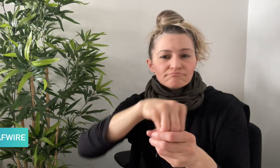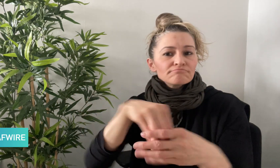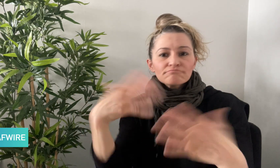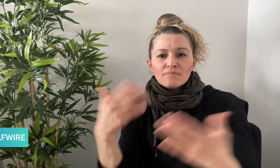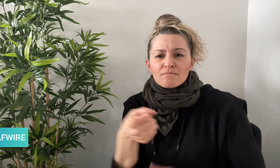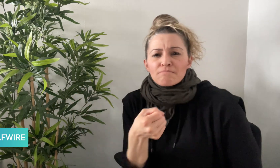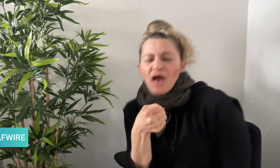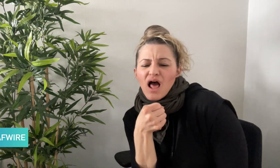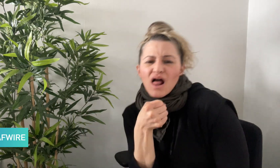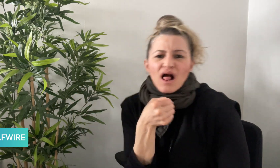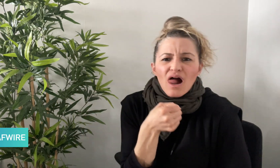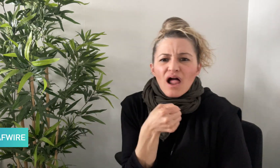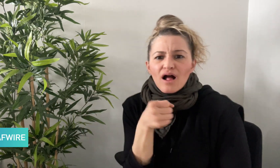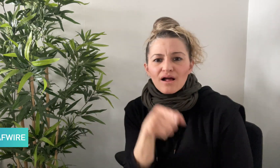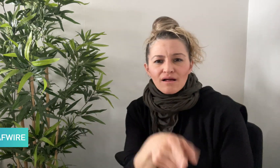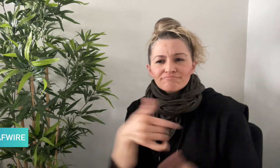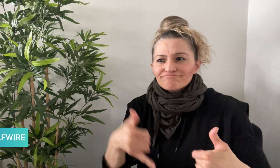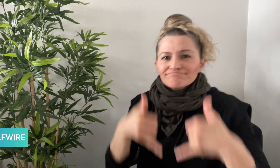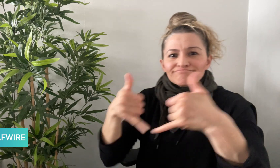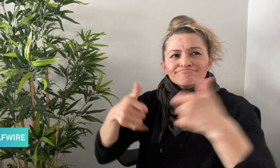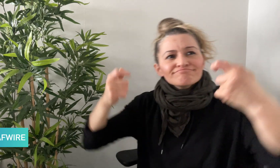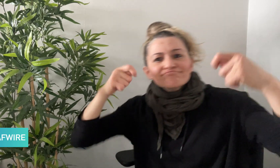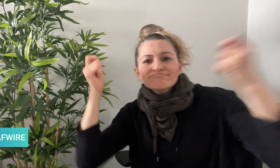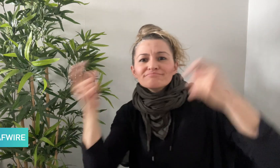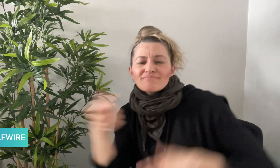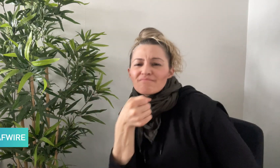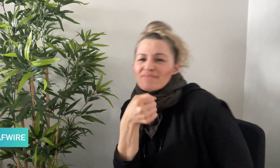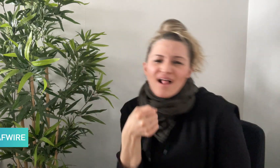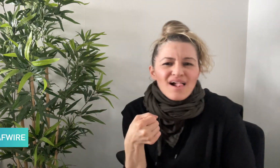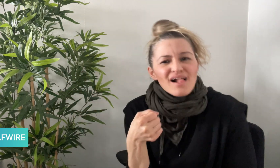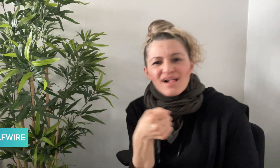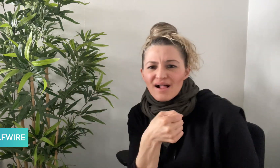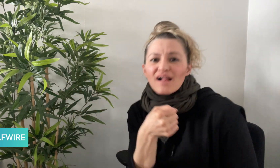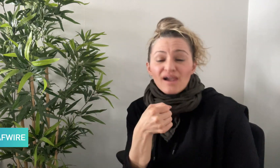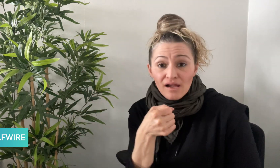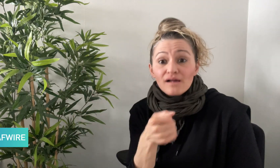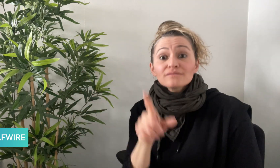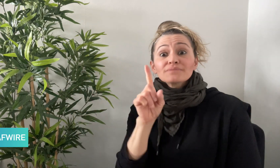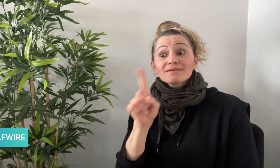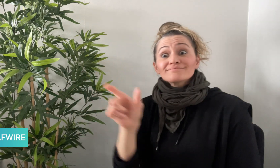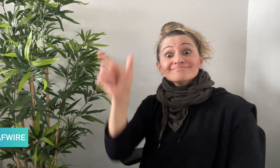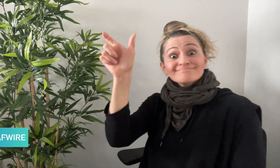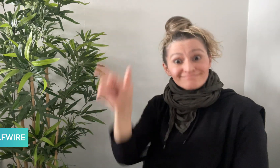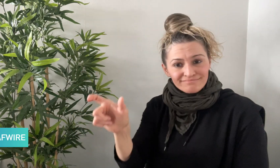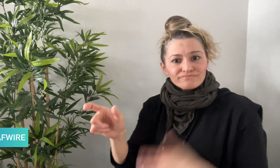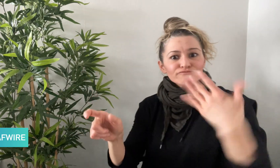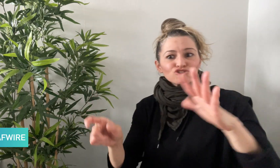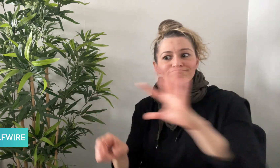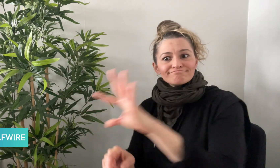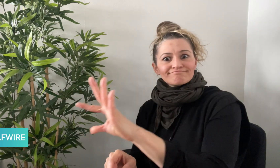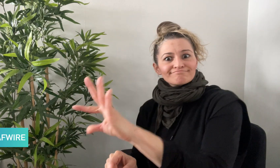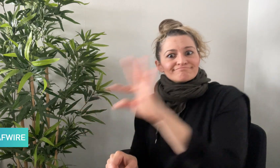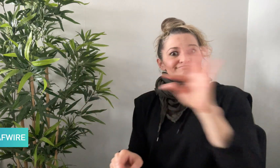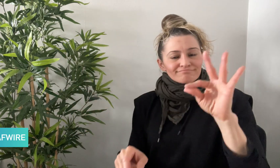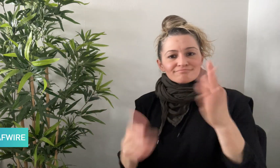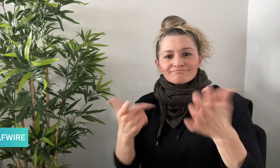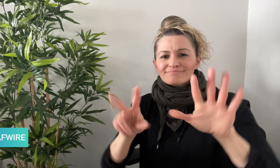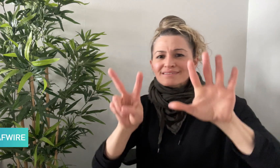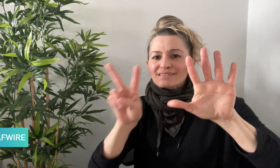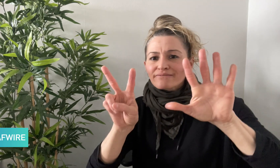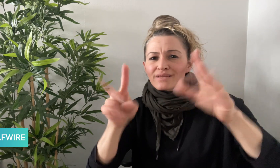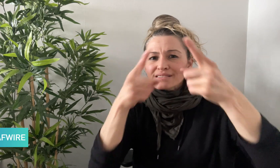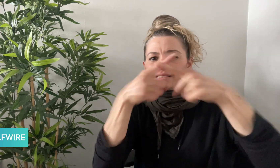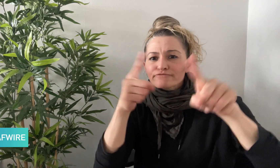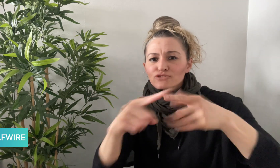You ROCK!”. Olivia also performed at the Grammy Awards